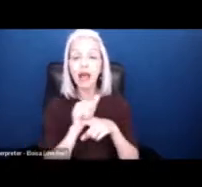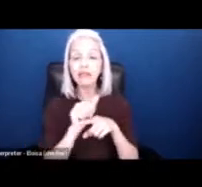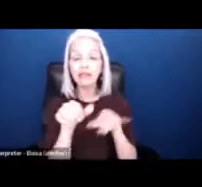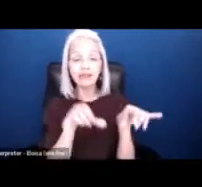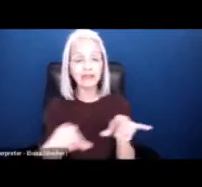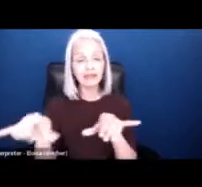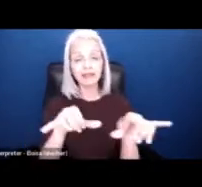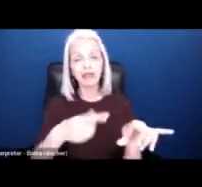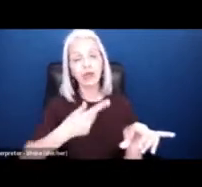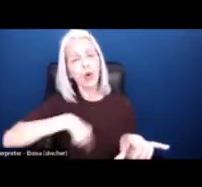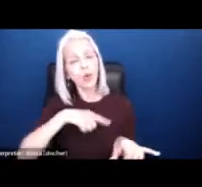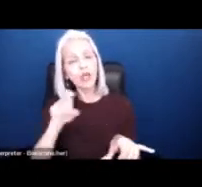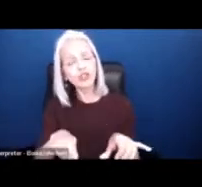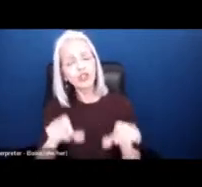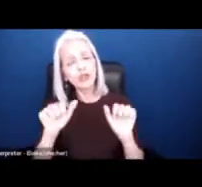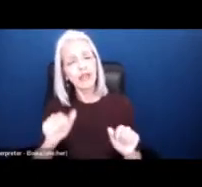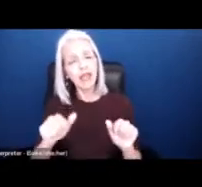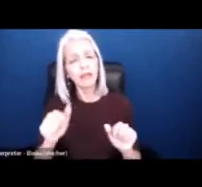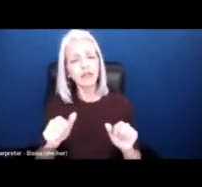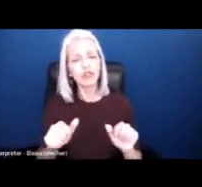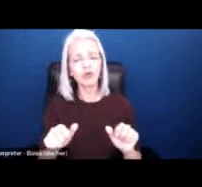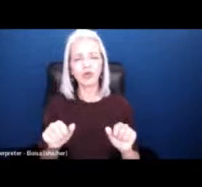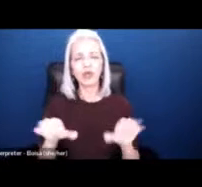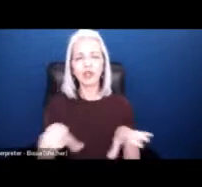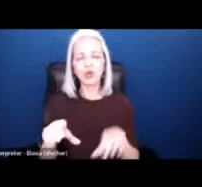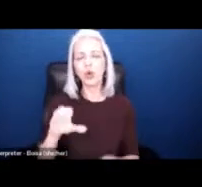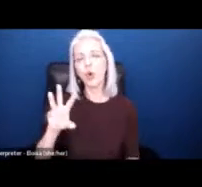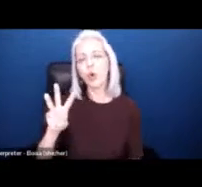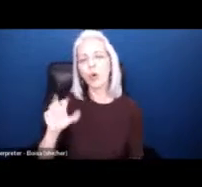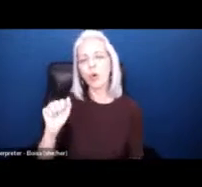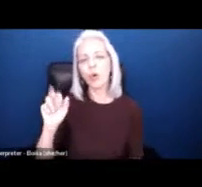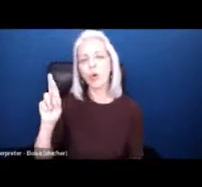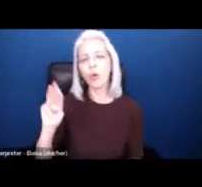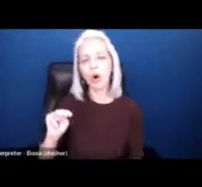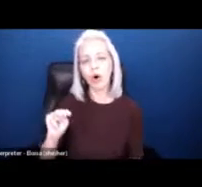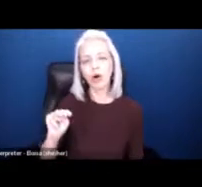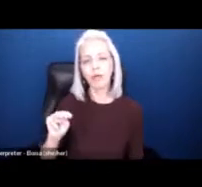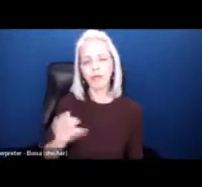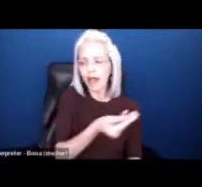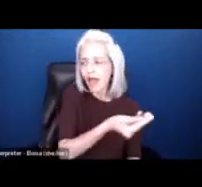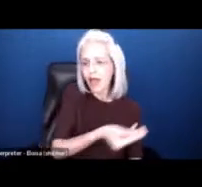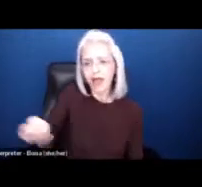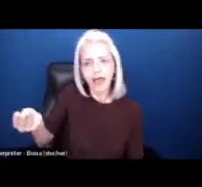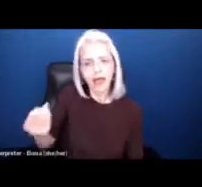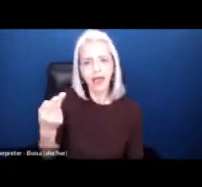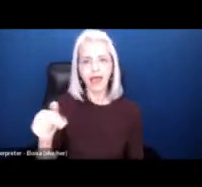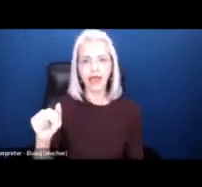be able to do warm handoffs in referral. And since my background is on working with a